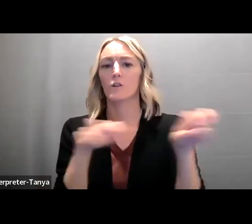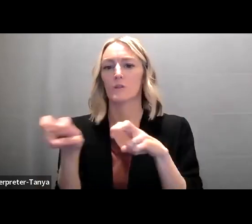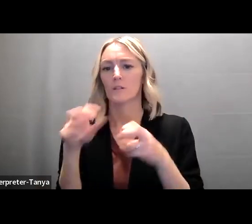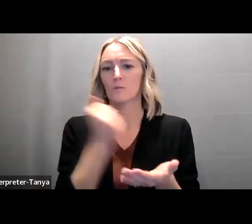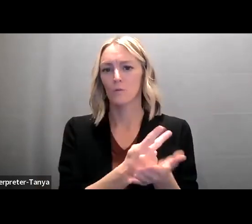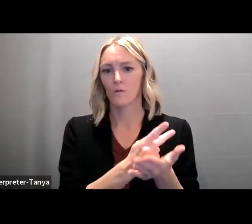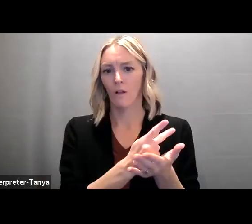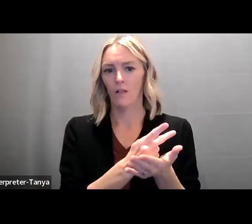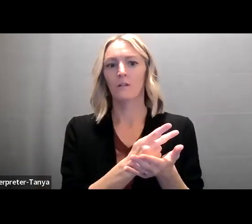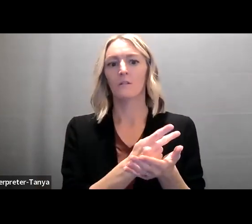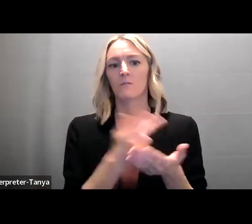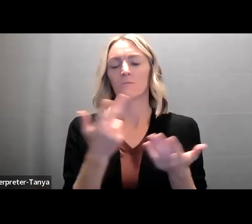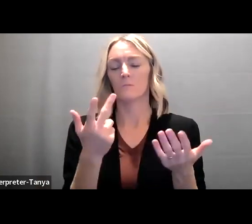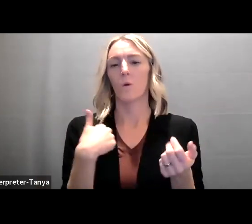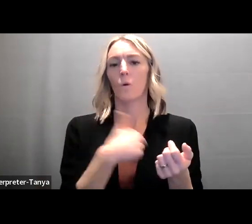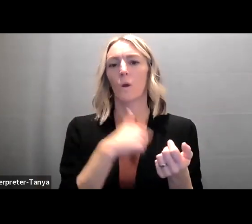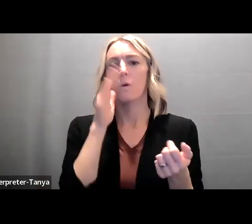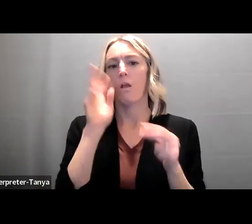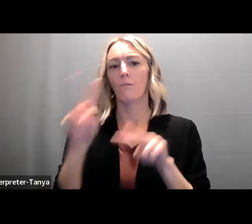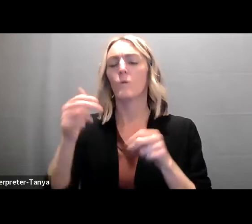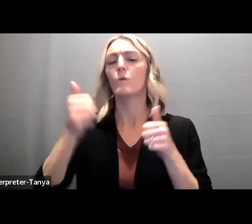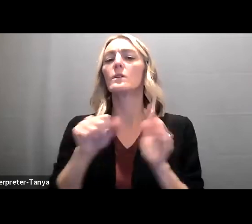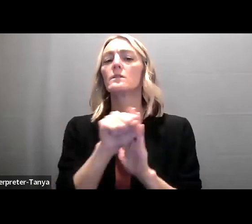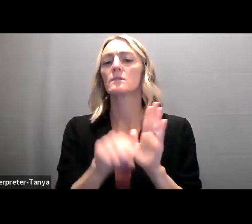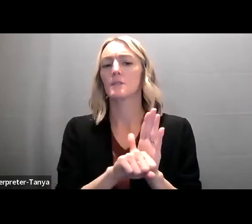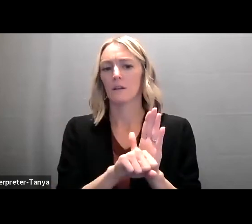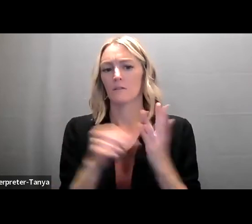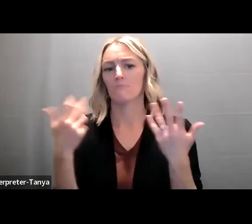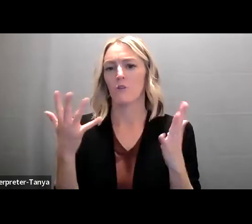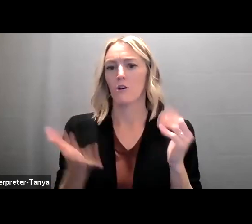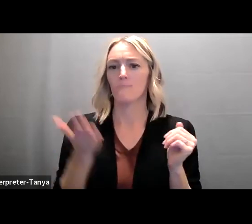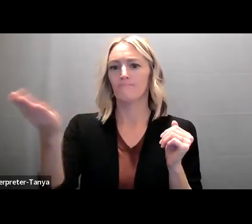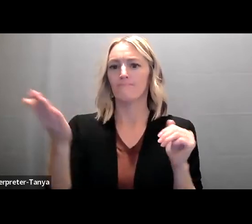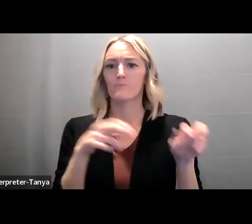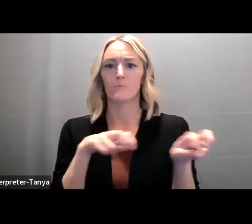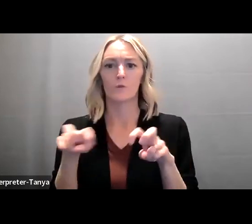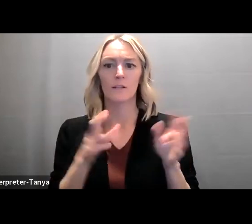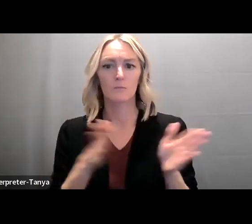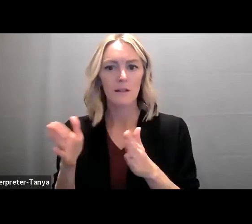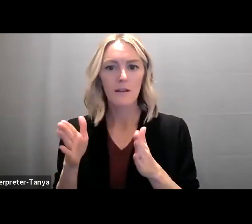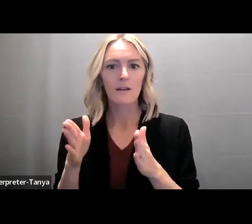So we will look at which states have already submitted their transition plan and had it